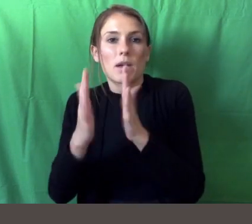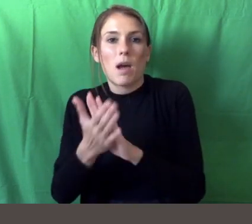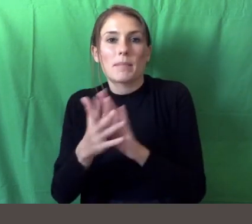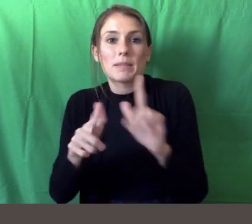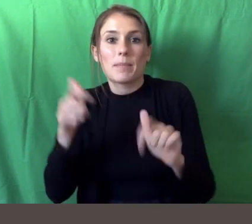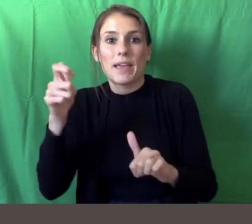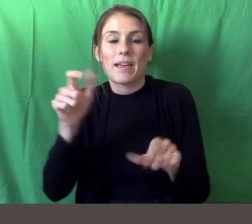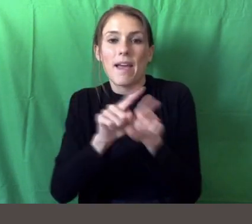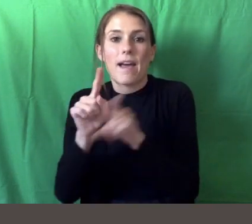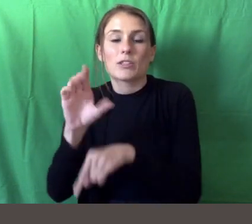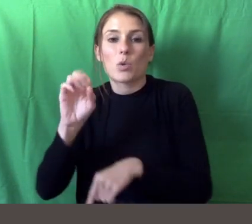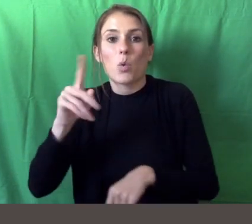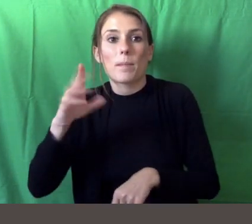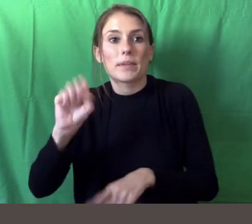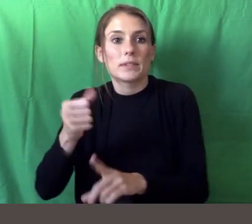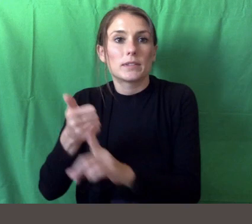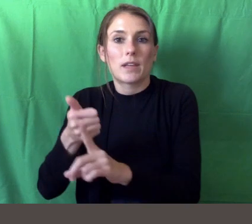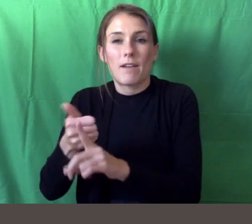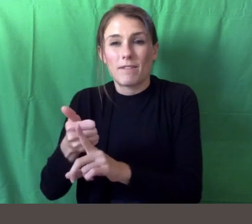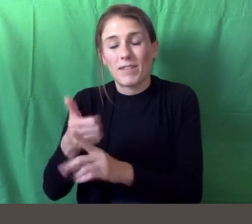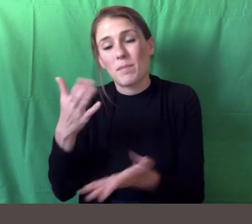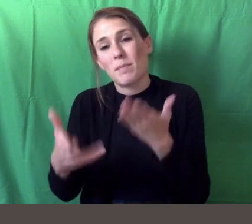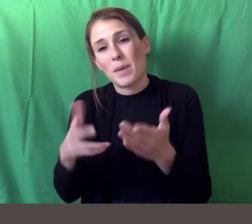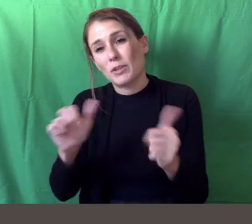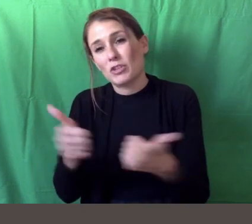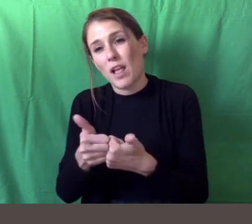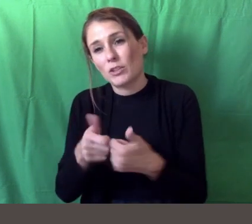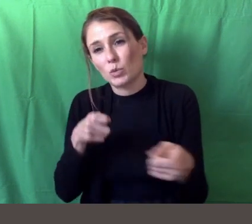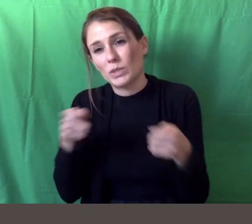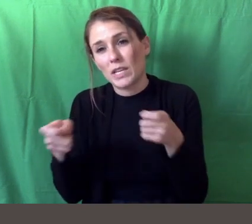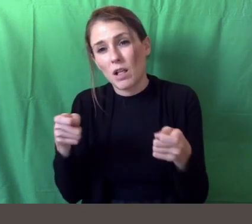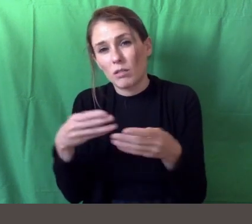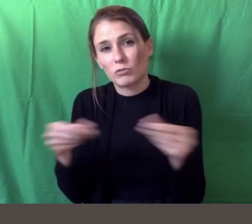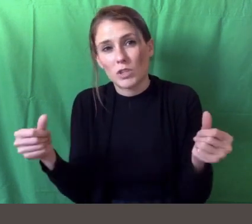and very difficult to deal with accurately.